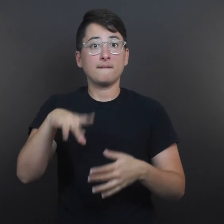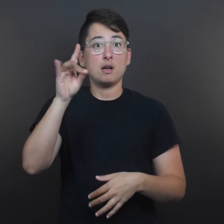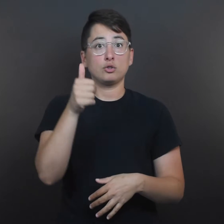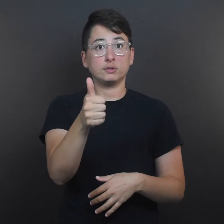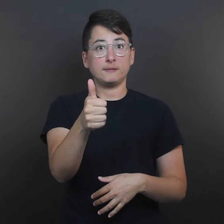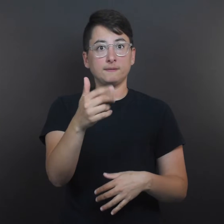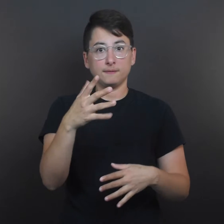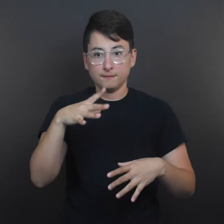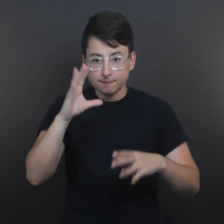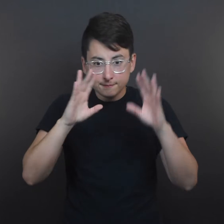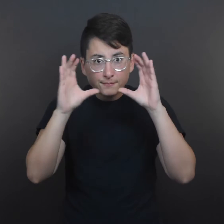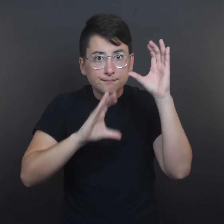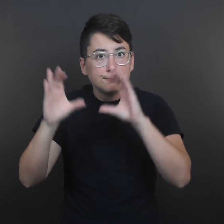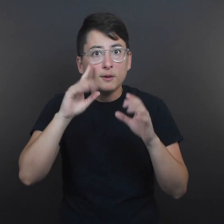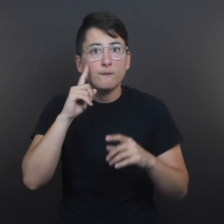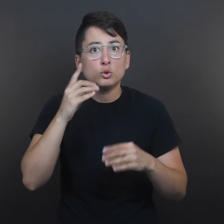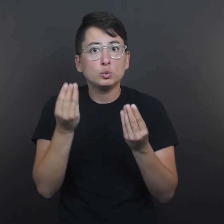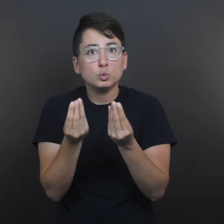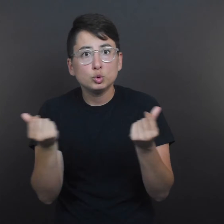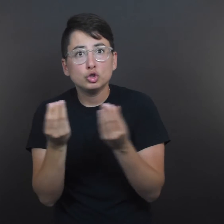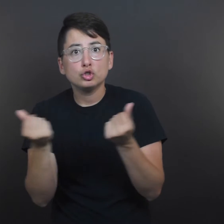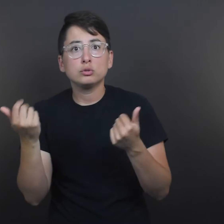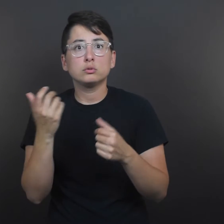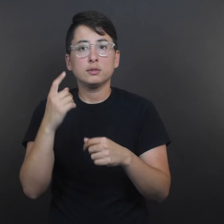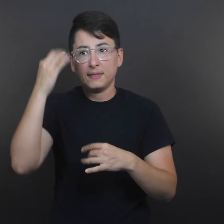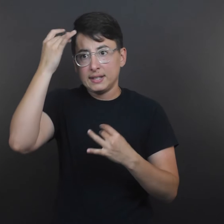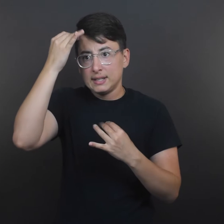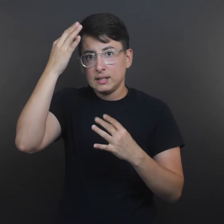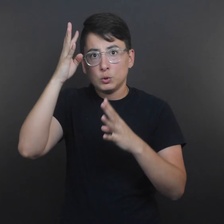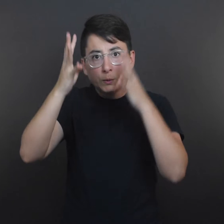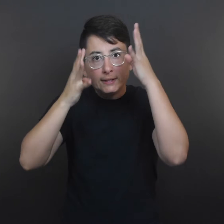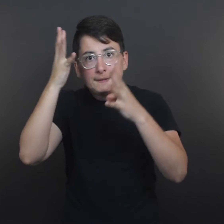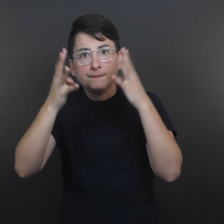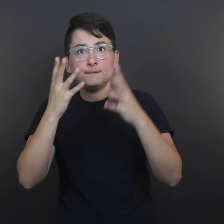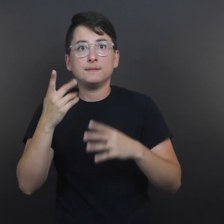“You have to learn to overcome challenges,” Silvina says. “You might find yourself